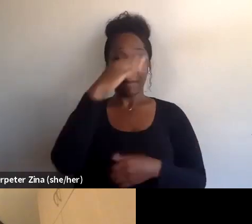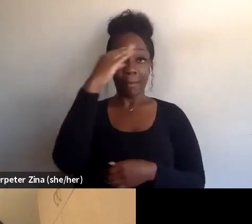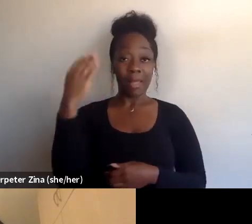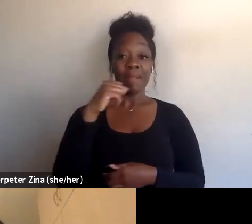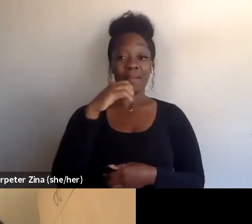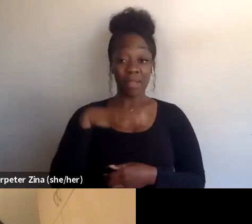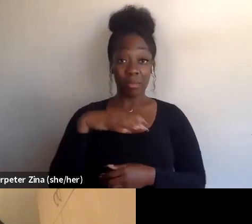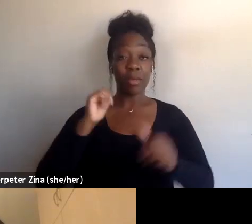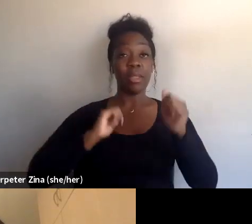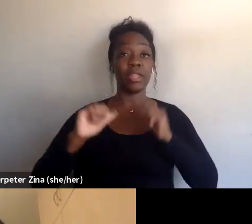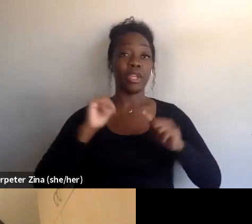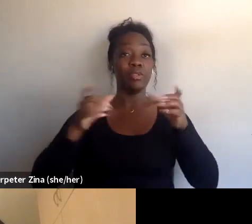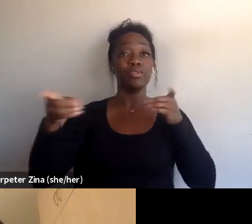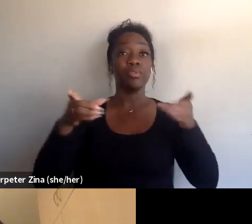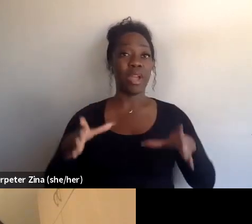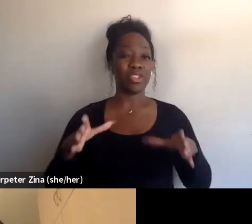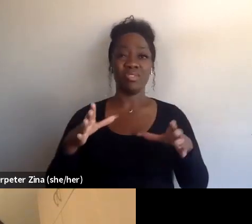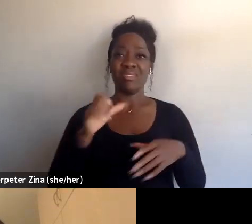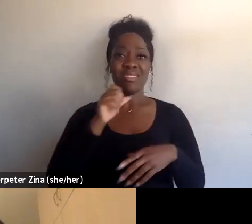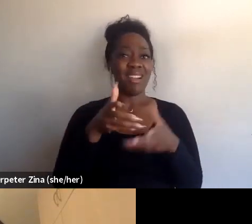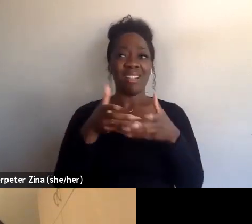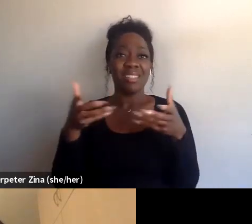There were very few of my kind when I started.